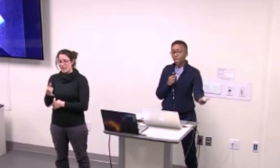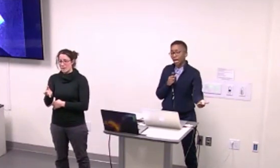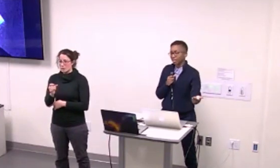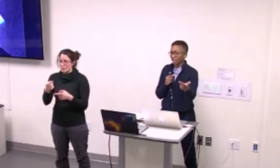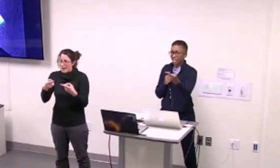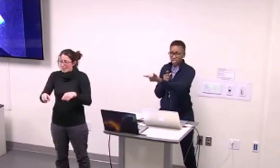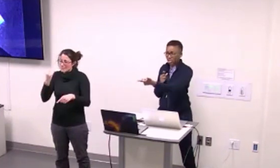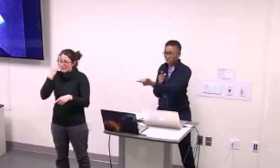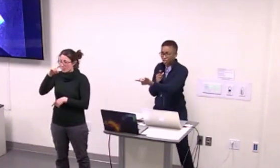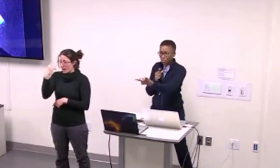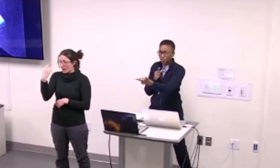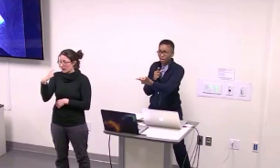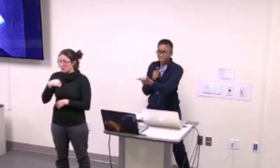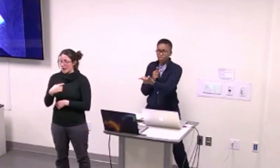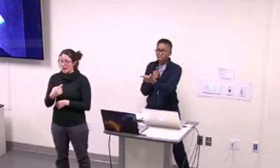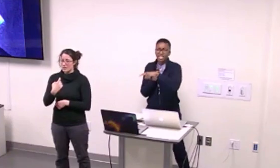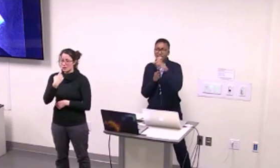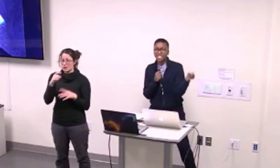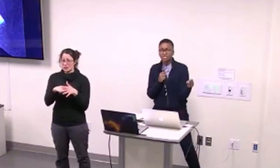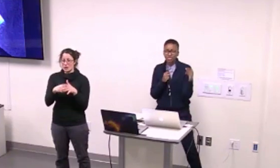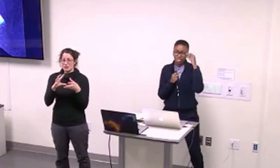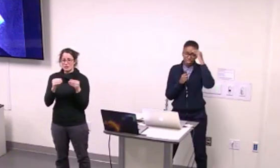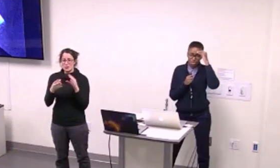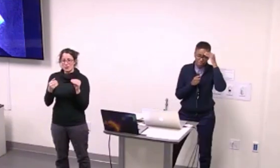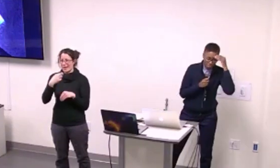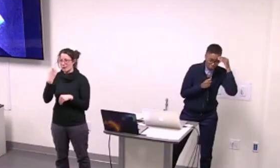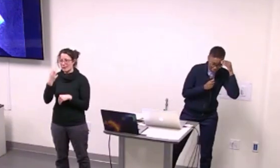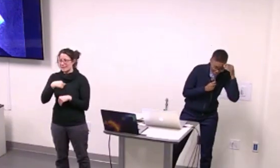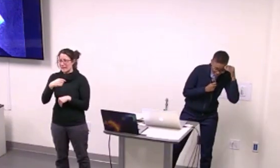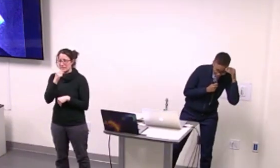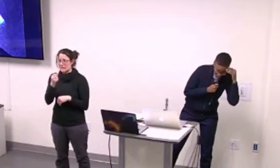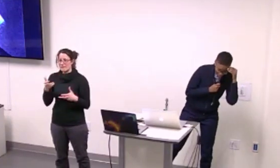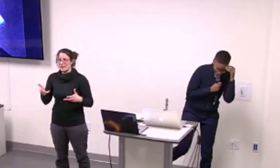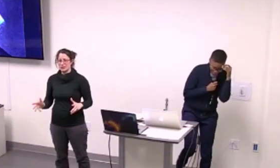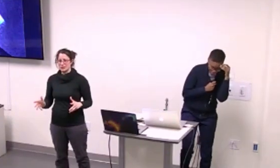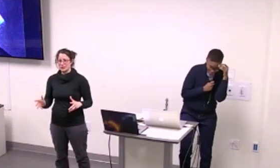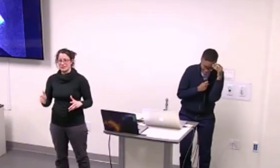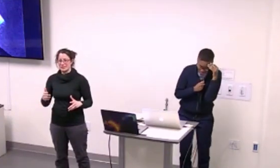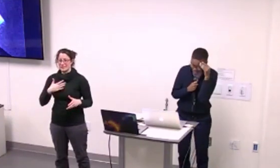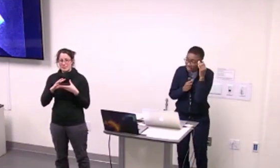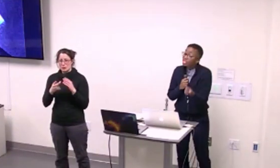So I actually started a story, I just realized that I didn't finish. And nobody told me that I didn't finish the story.